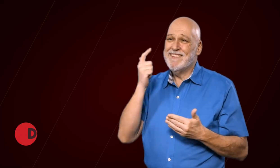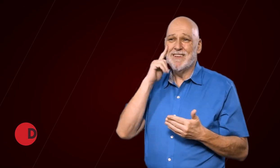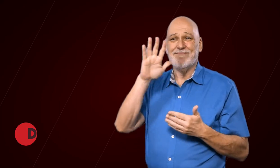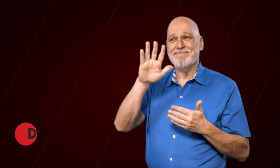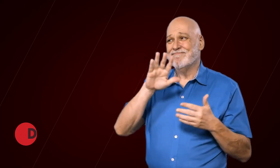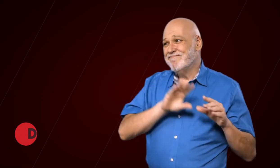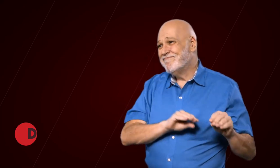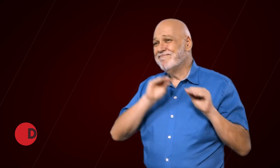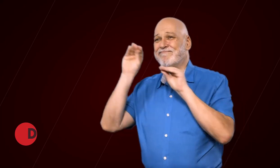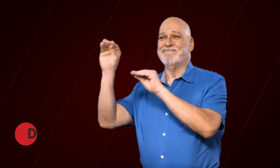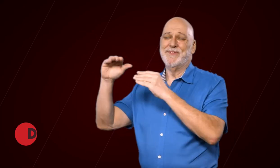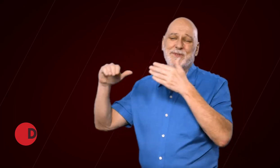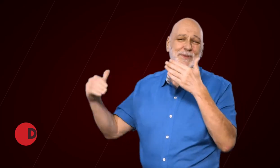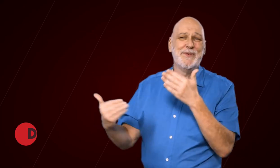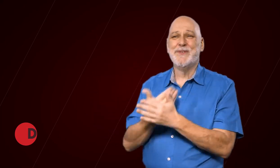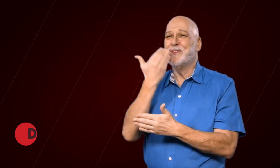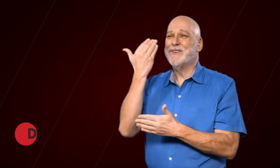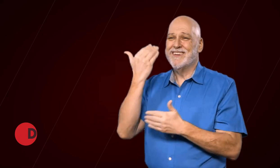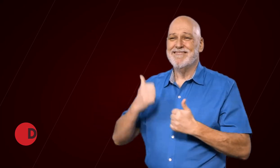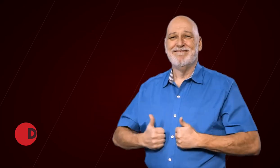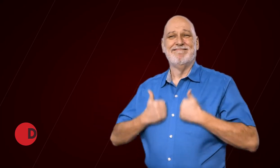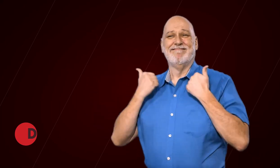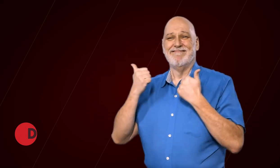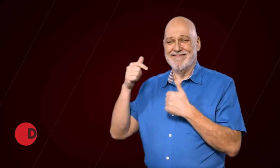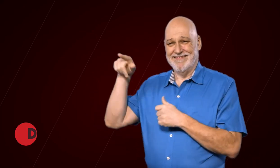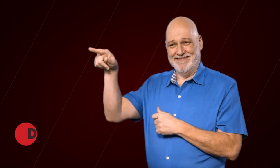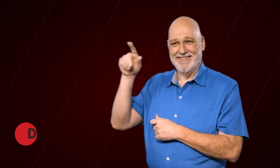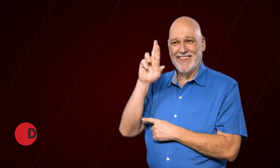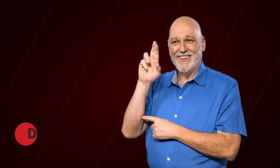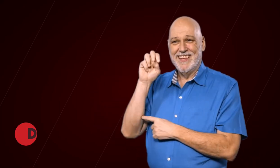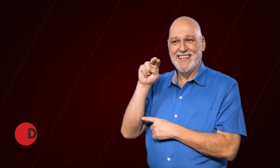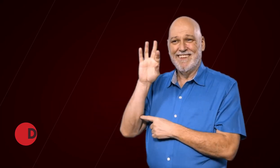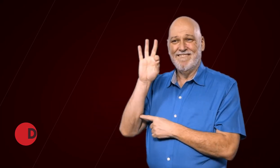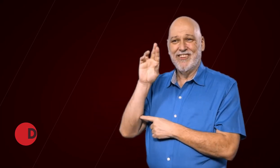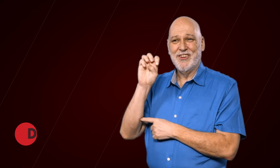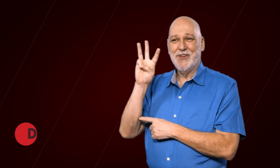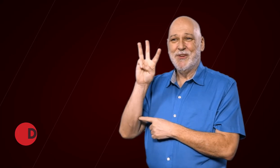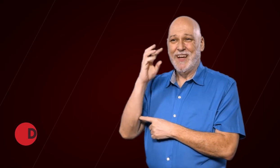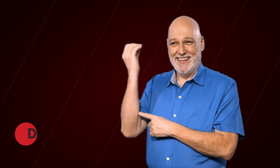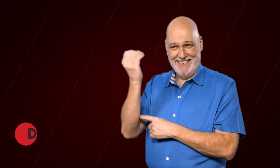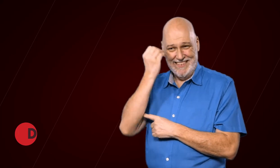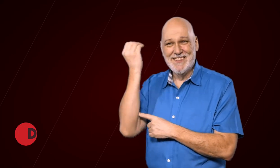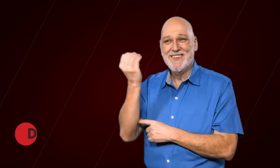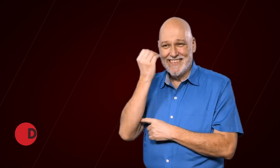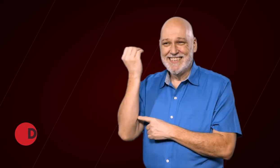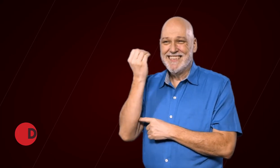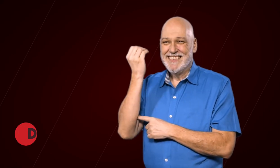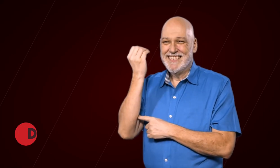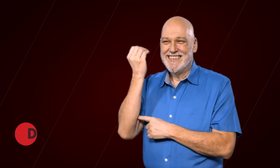the best in your new surroundings in Renfrew, Ontario!